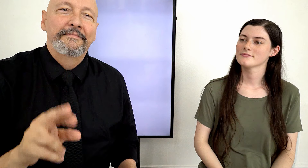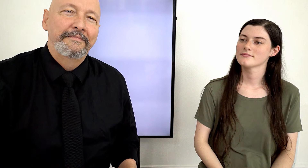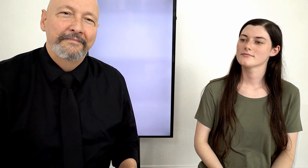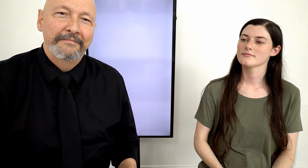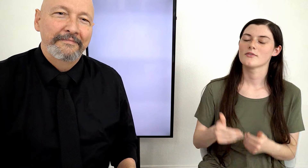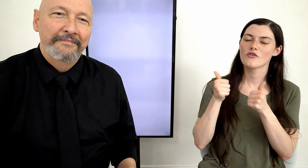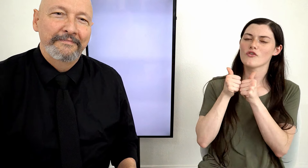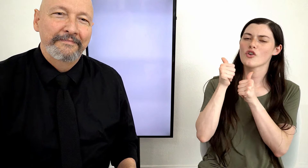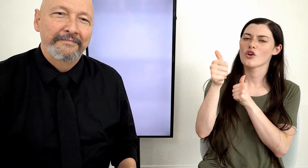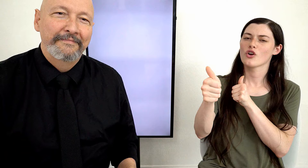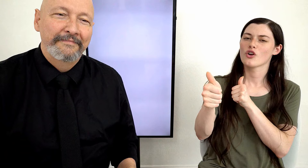far